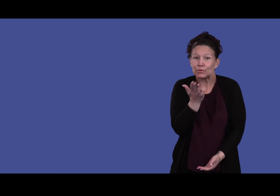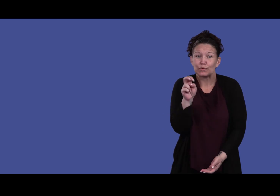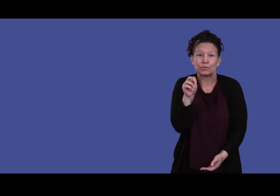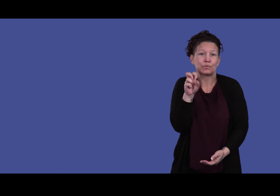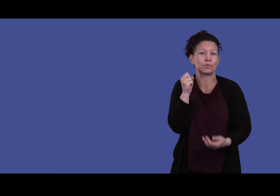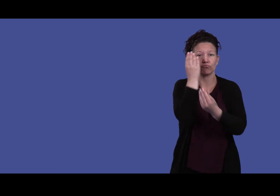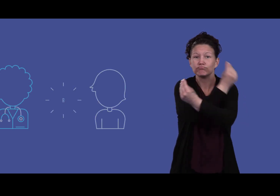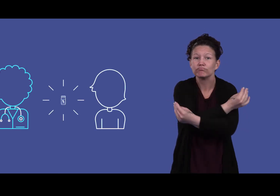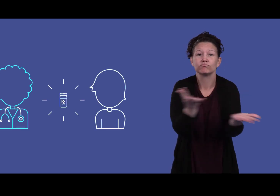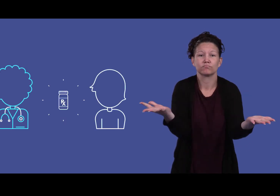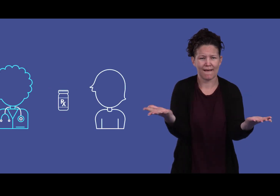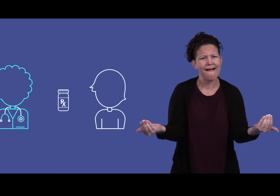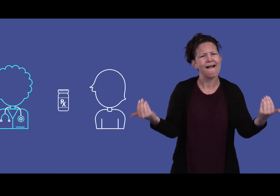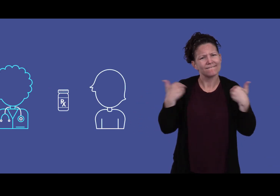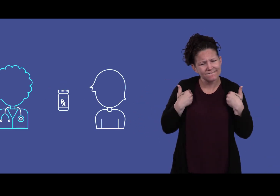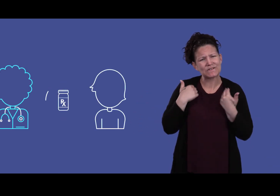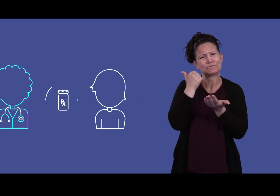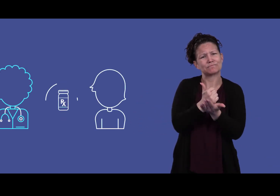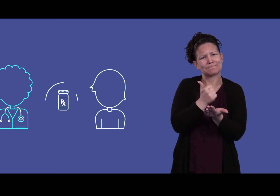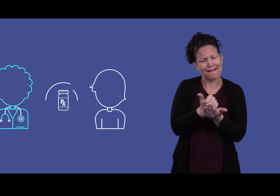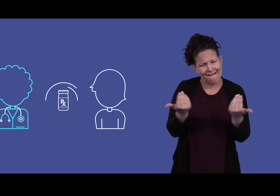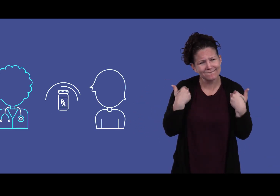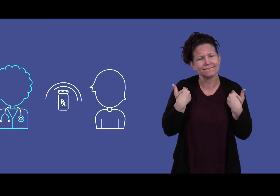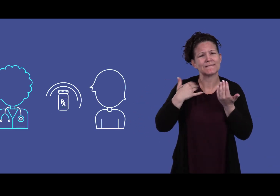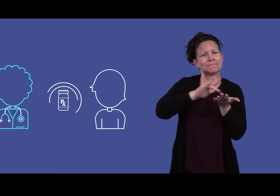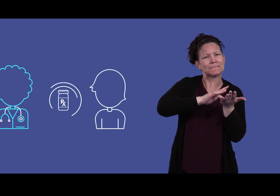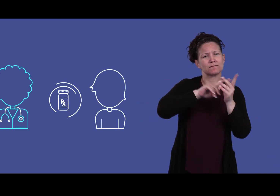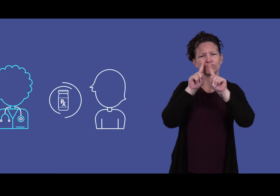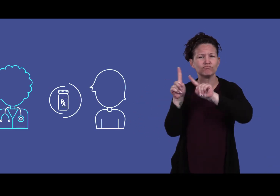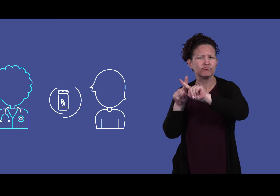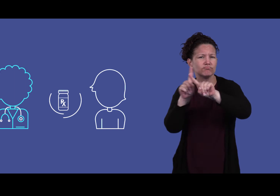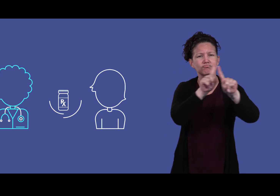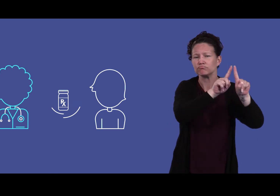The good news is that there are really great treatment options out there.